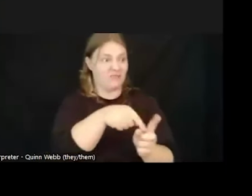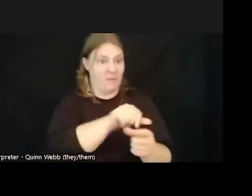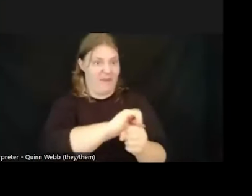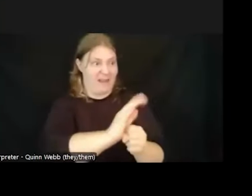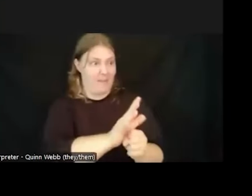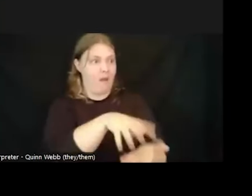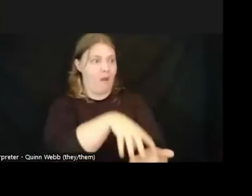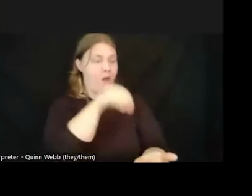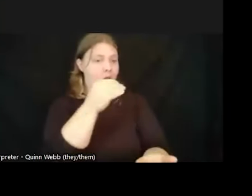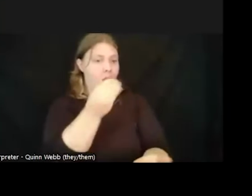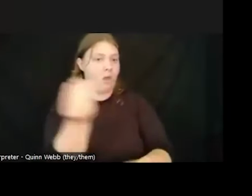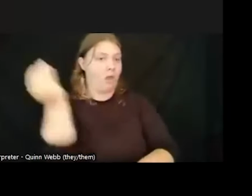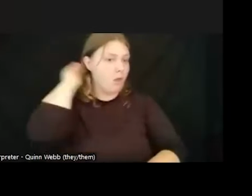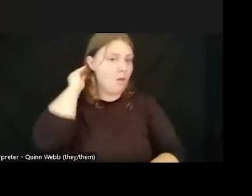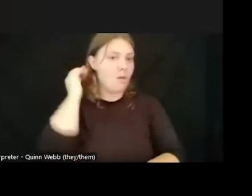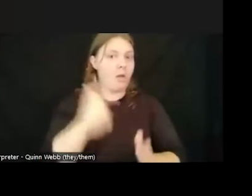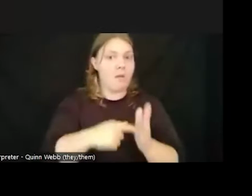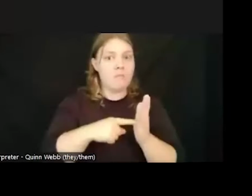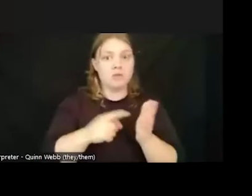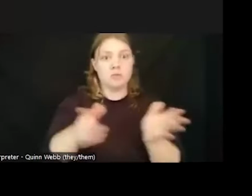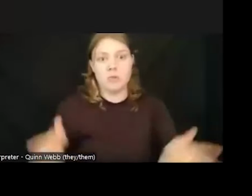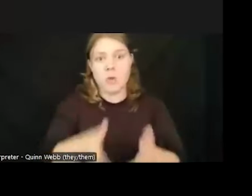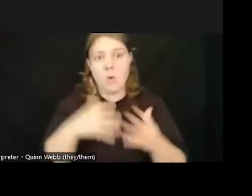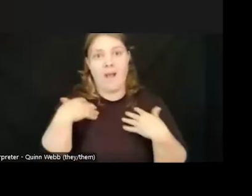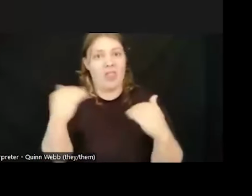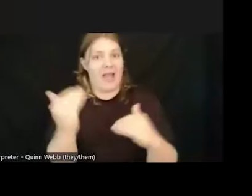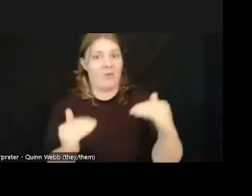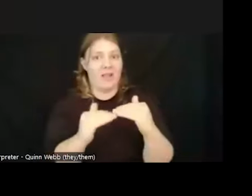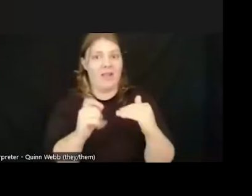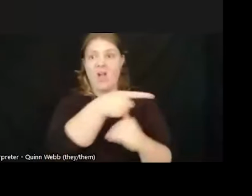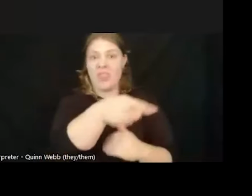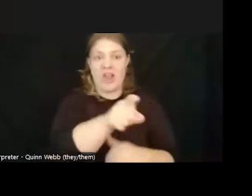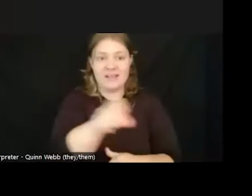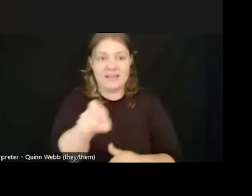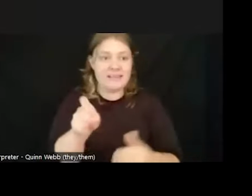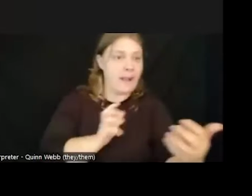making sure everyone's needs are met no matter what language they speak the report calls for